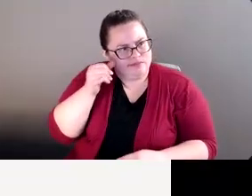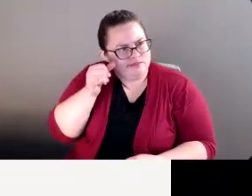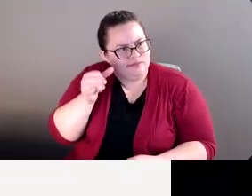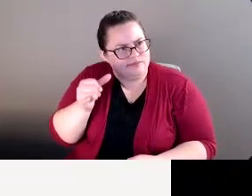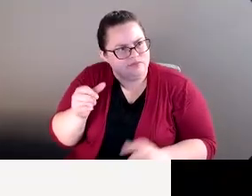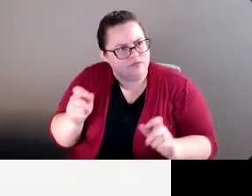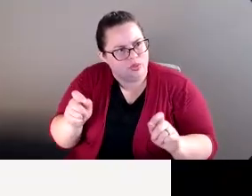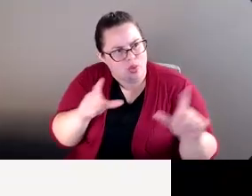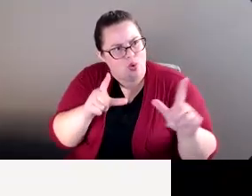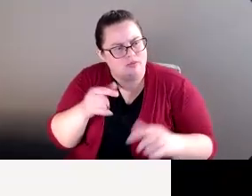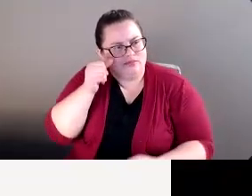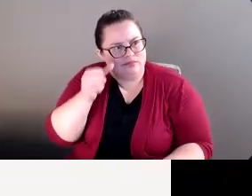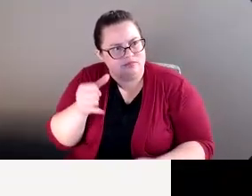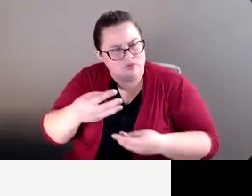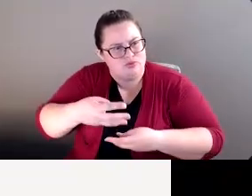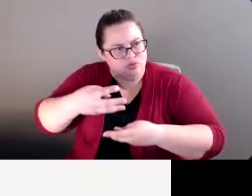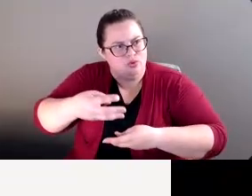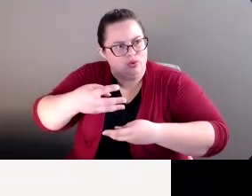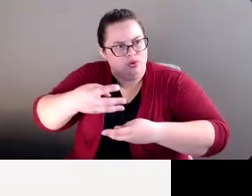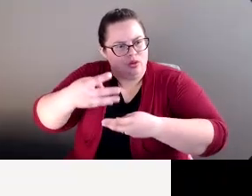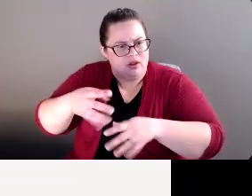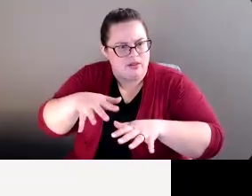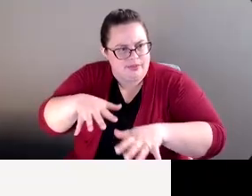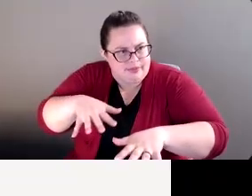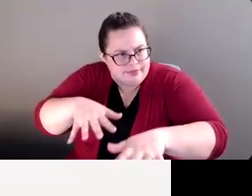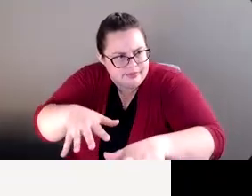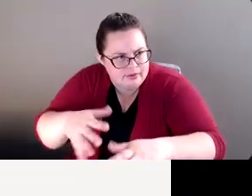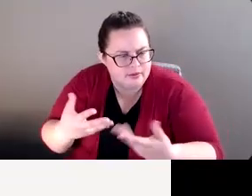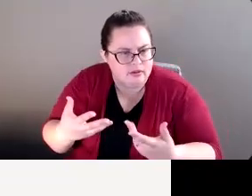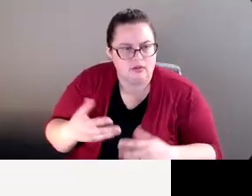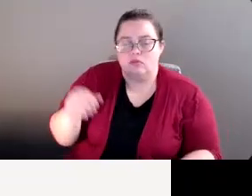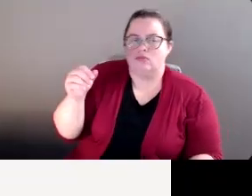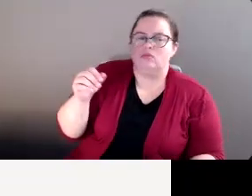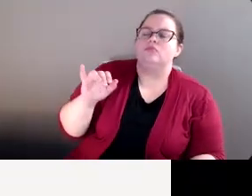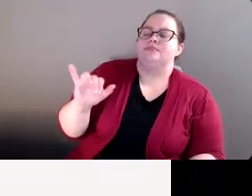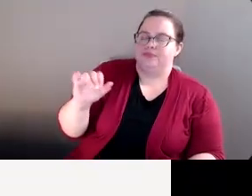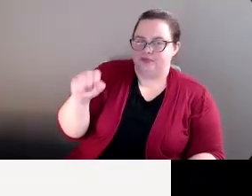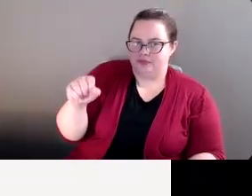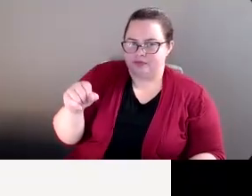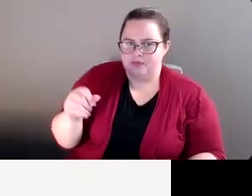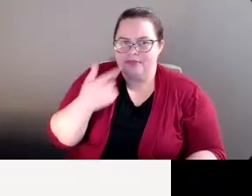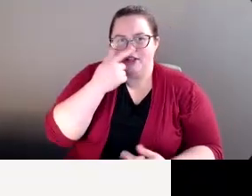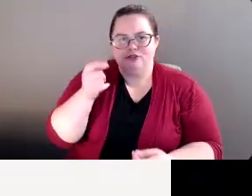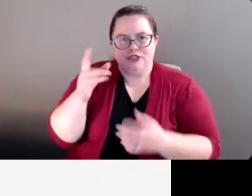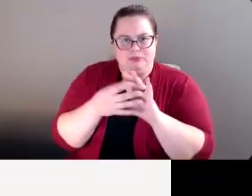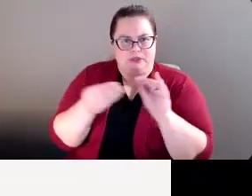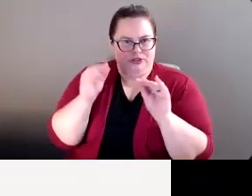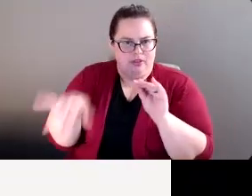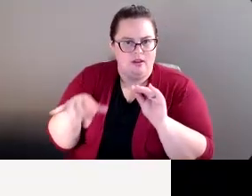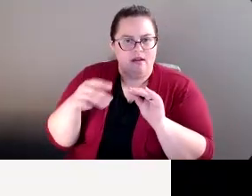It's very, very laggy. That was that was my question. Yeah. So interesting you mentioned that then because they do have